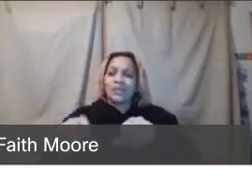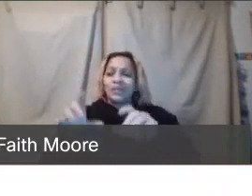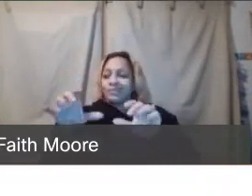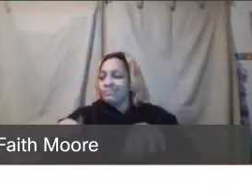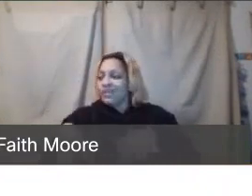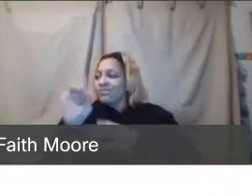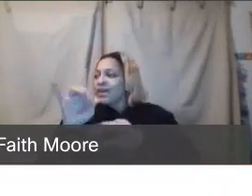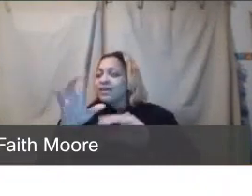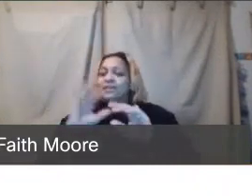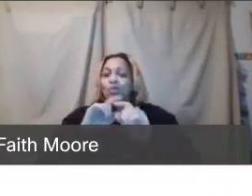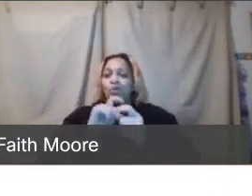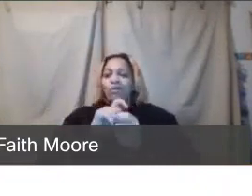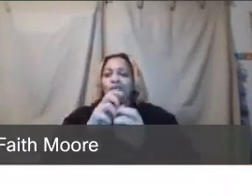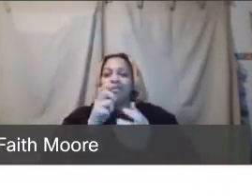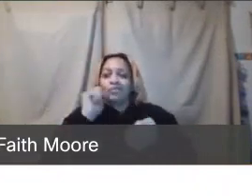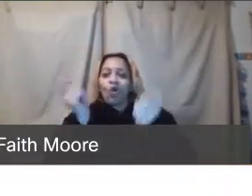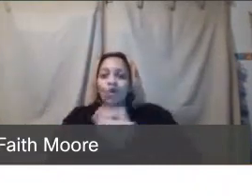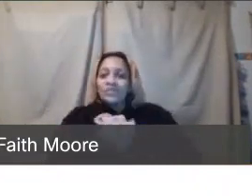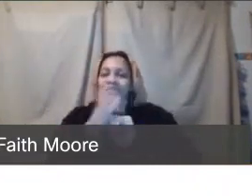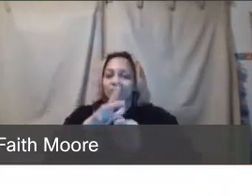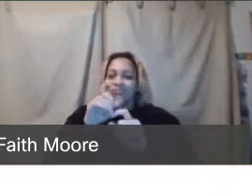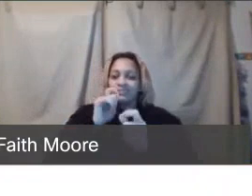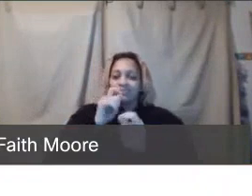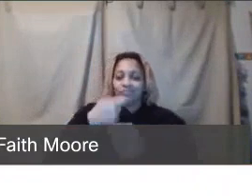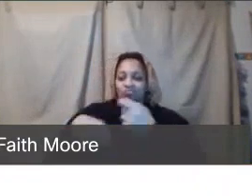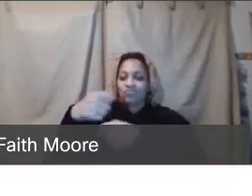We park their proximate here. 1 truism of transportation.